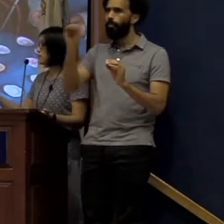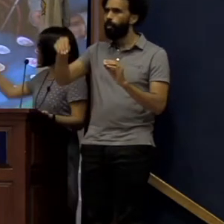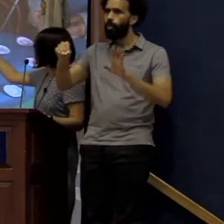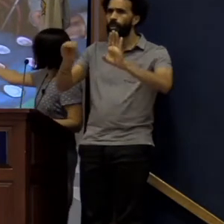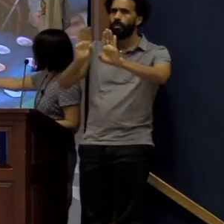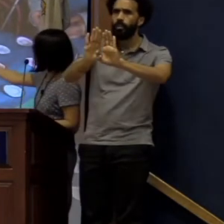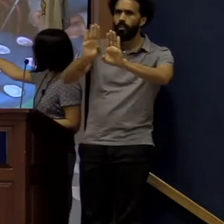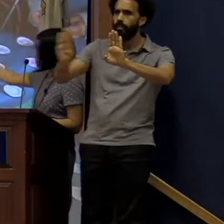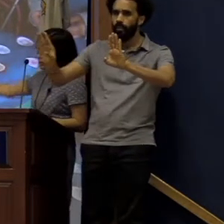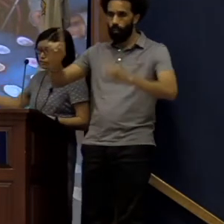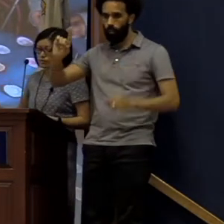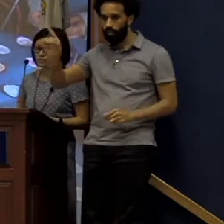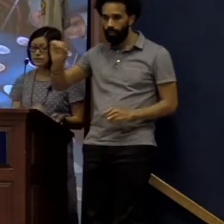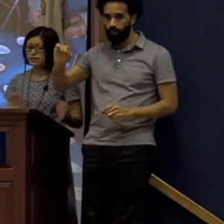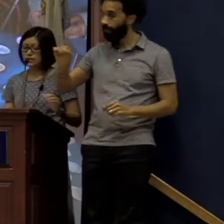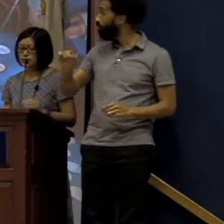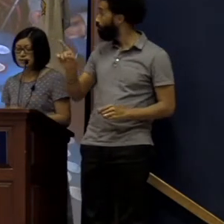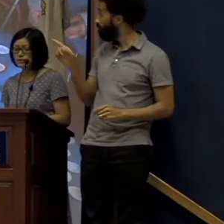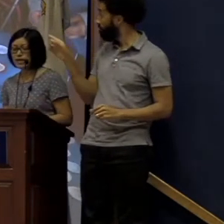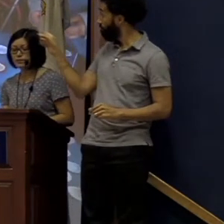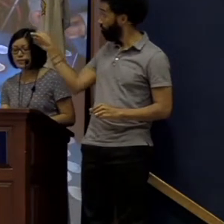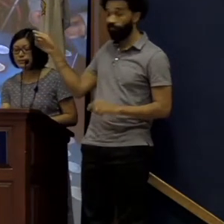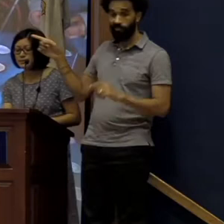these are all transcripts from the sessions that we've had with them and